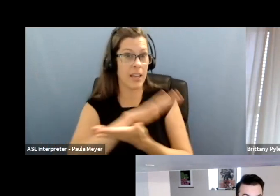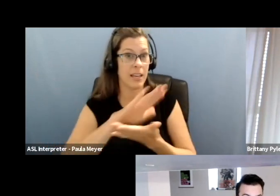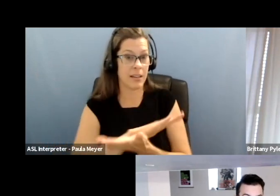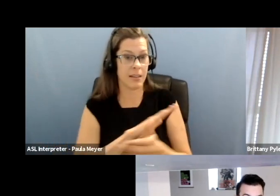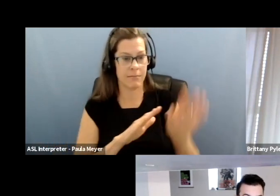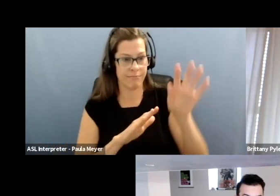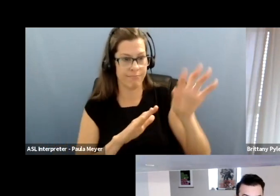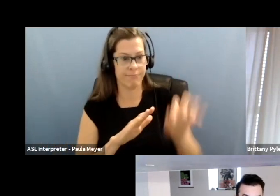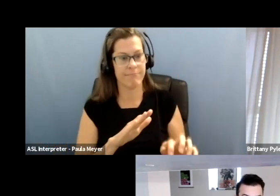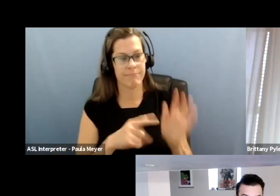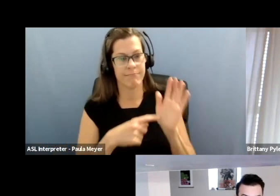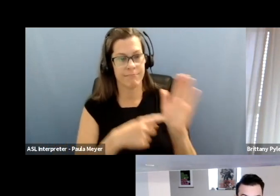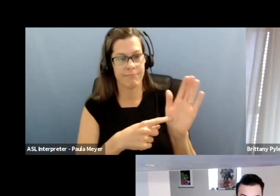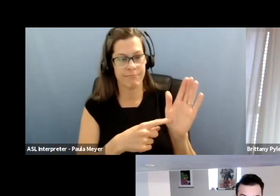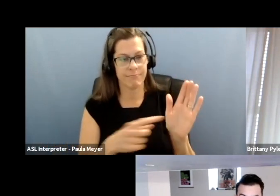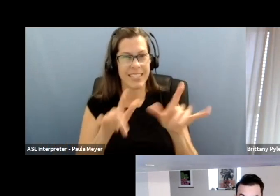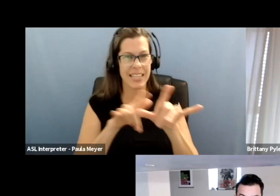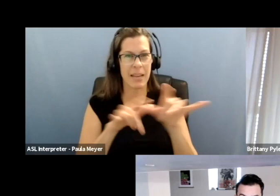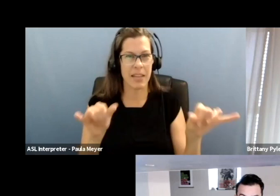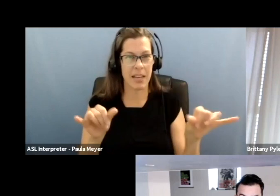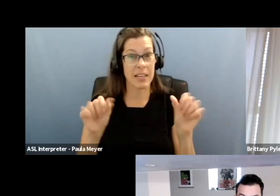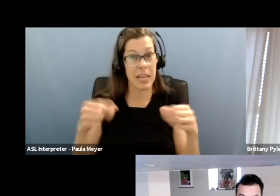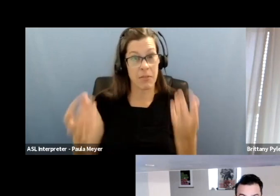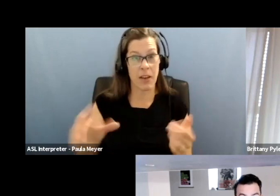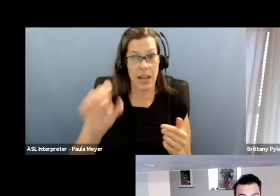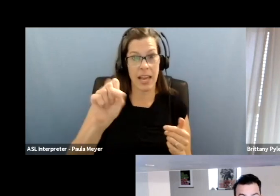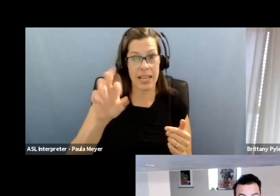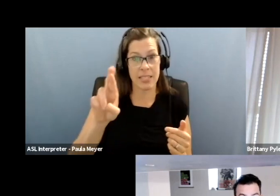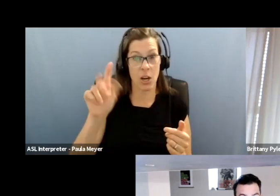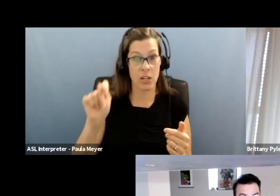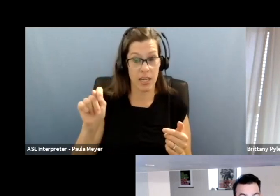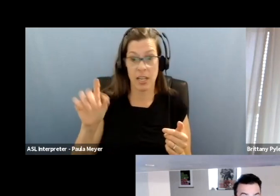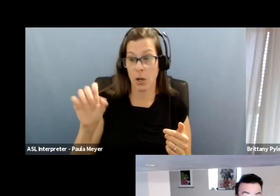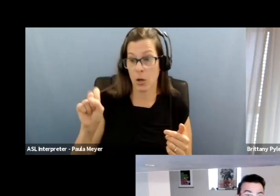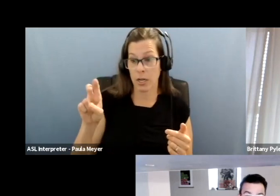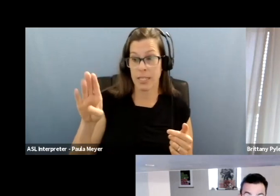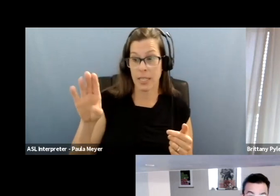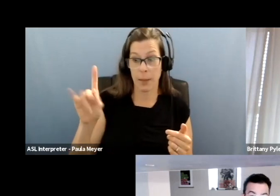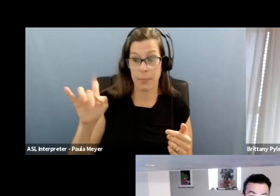They can provide an SRT or subtitle file which can be uploaded directly alongside